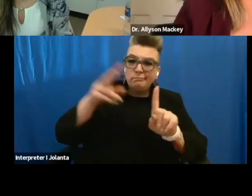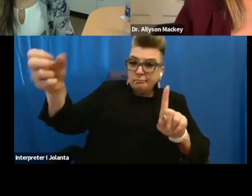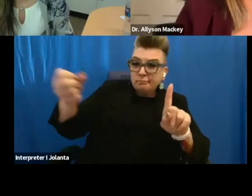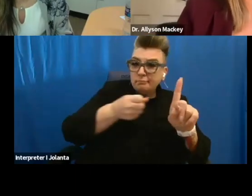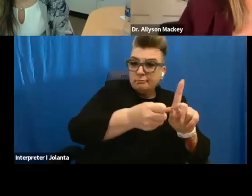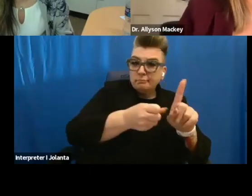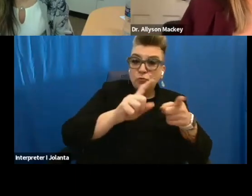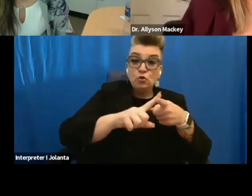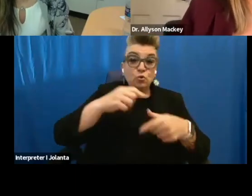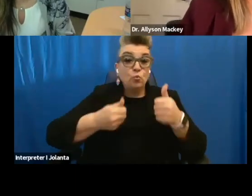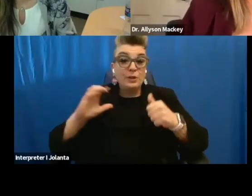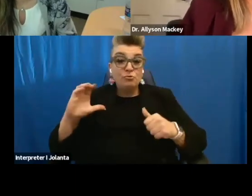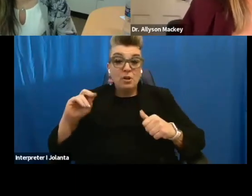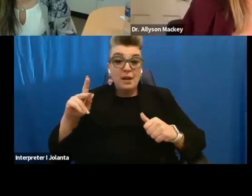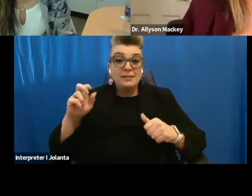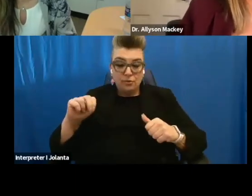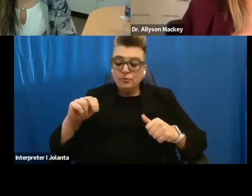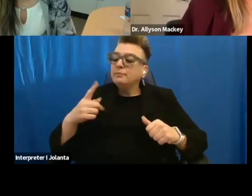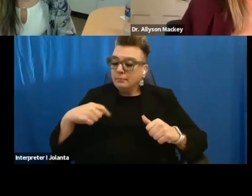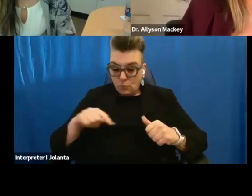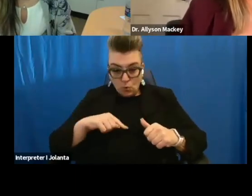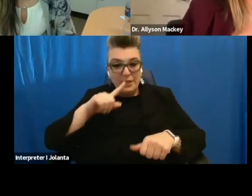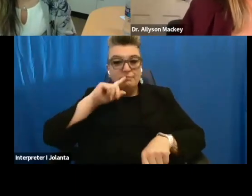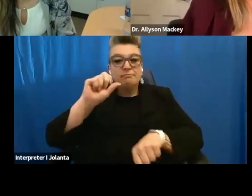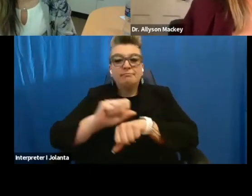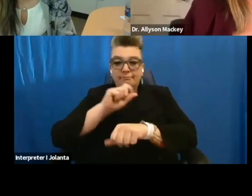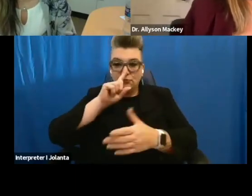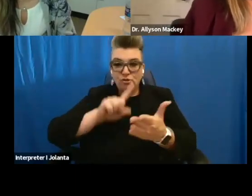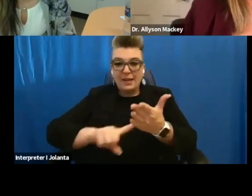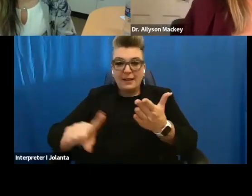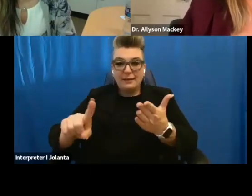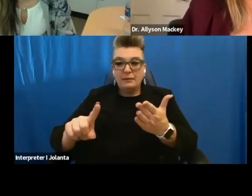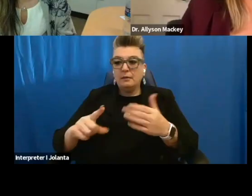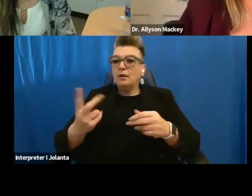we did sort of check to make sure that the two conditions were matched at the end in terms of